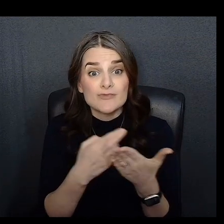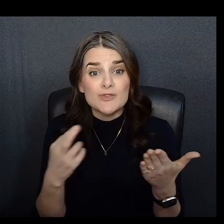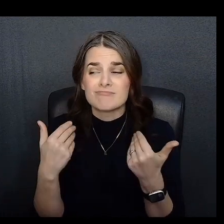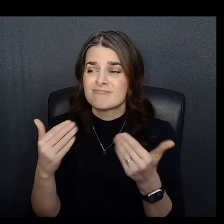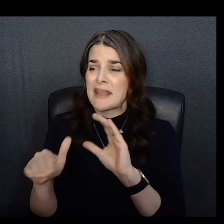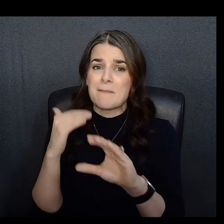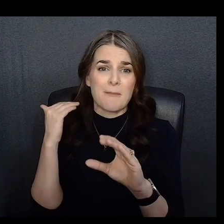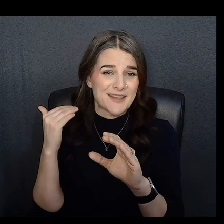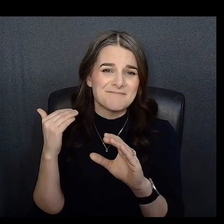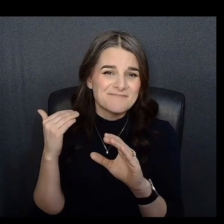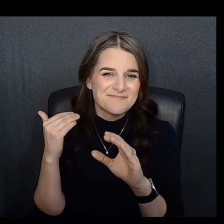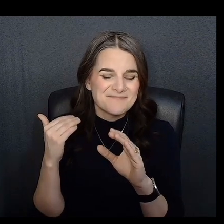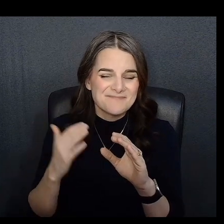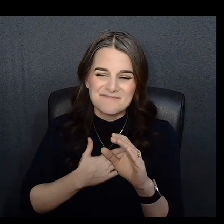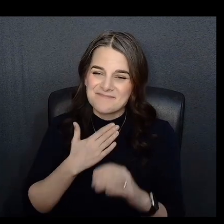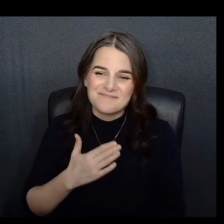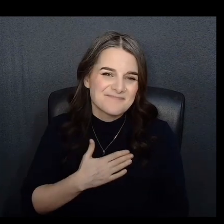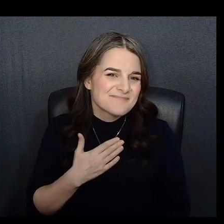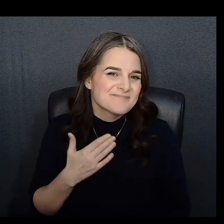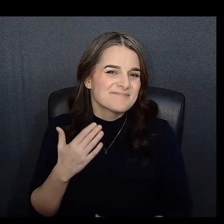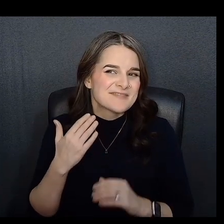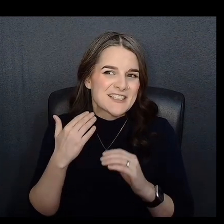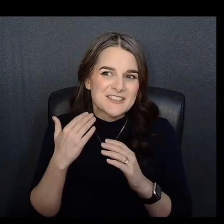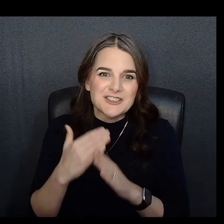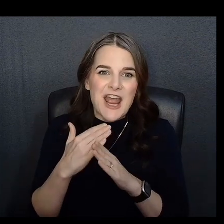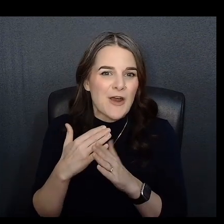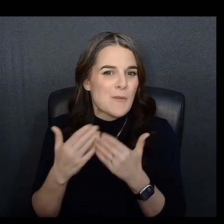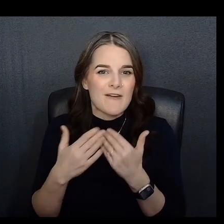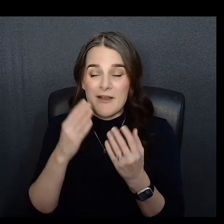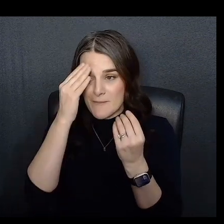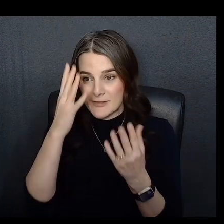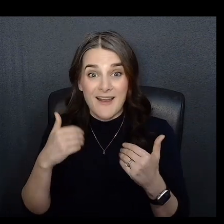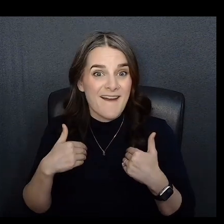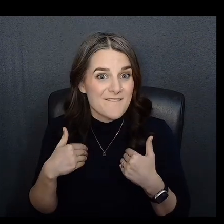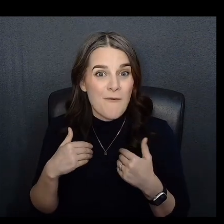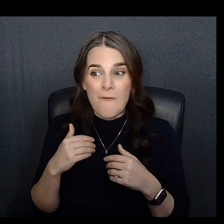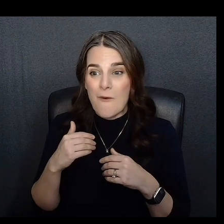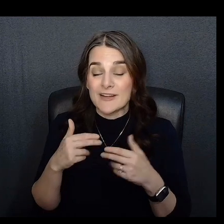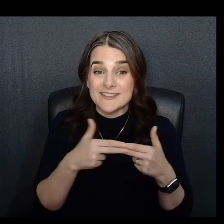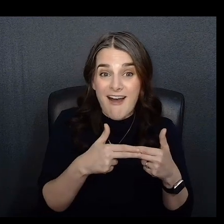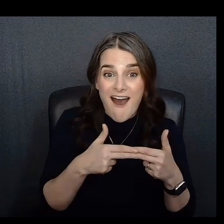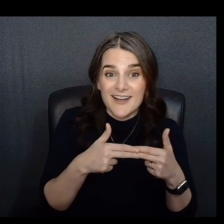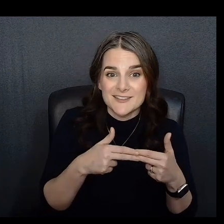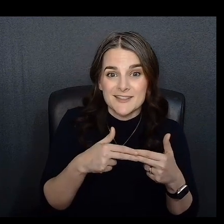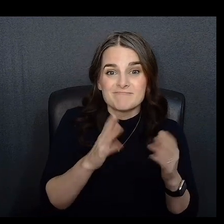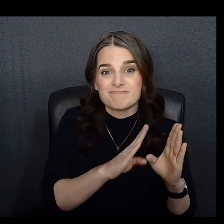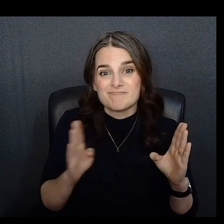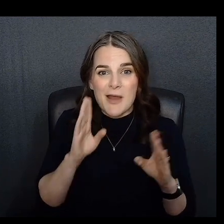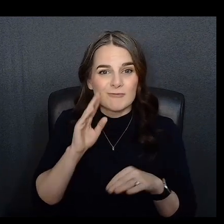I'm happy to share any information that I have or send you those slides too.